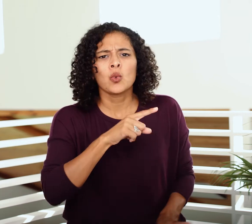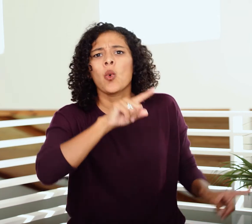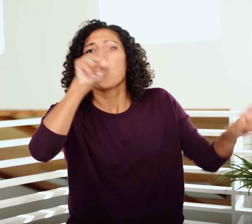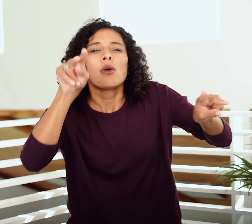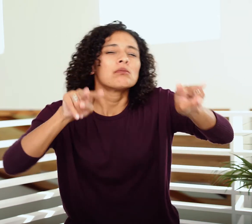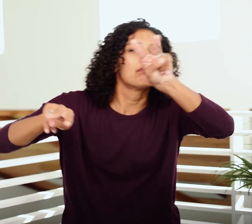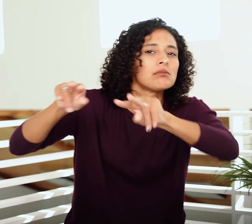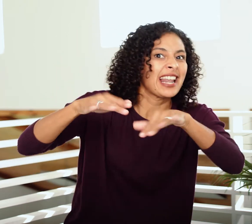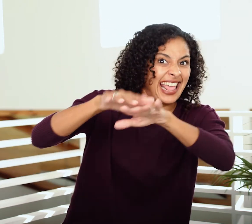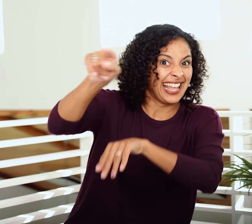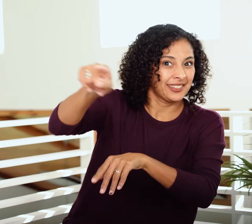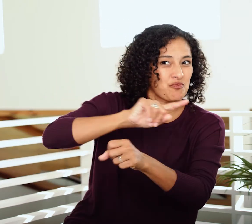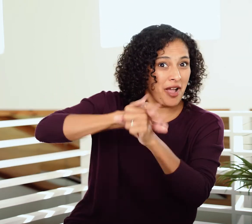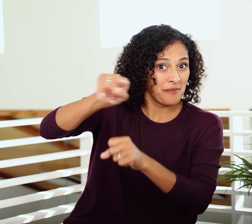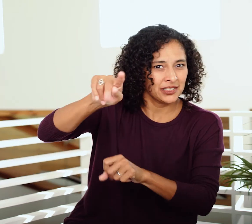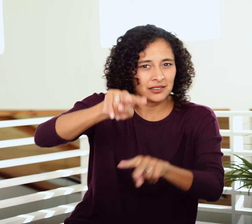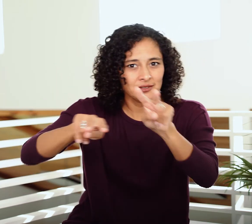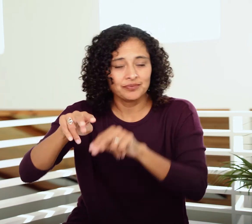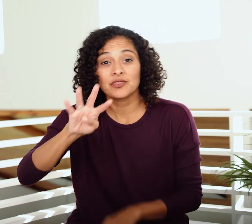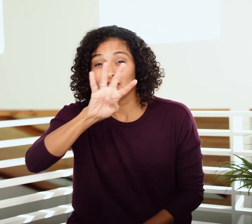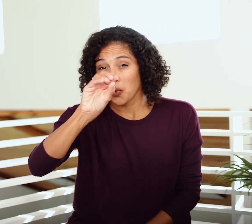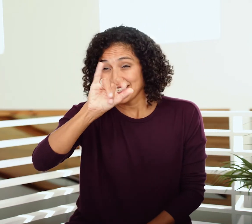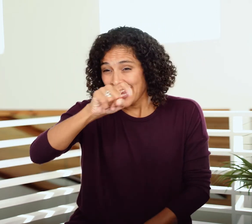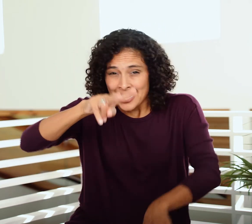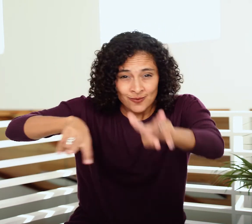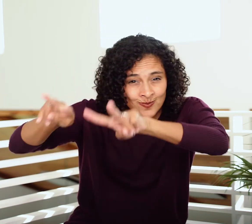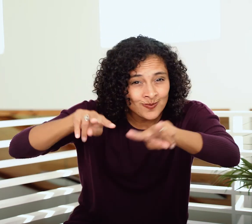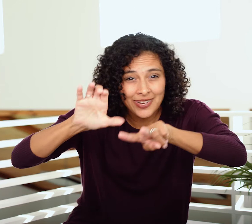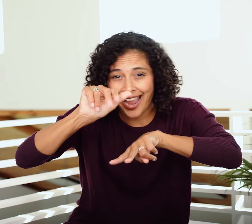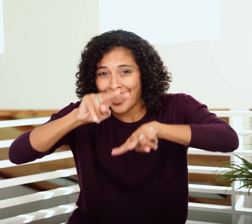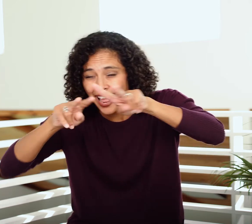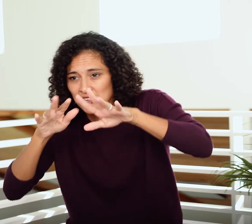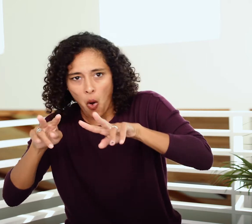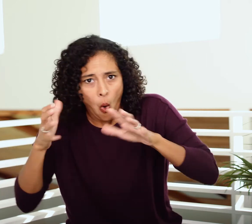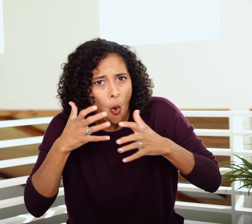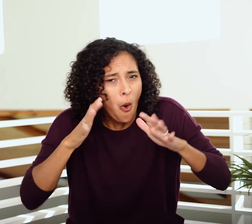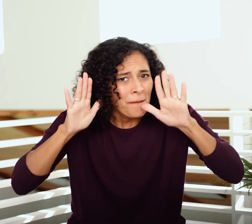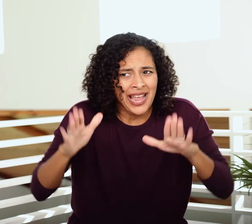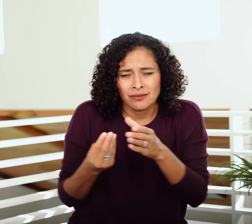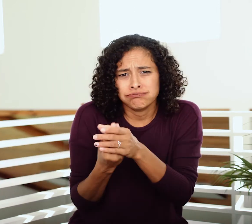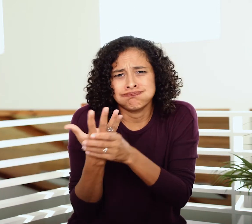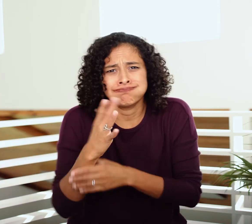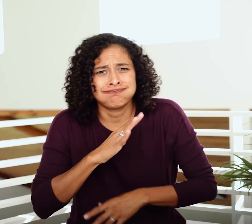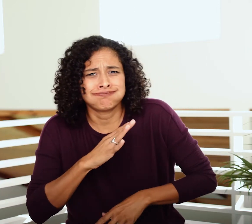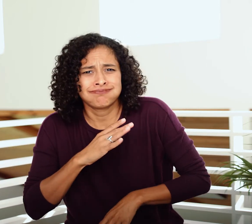to scout out the land He promised them. After 40 days of spying out Canaan, seeing how amazing and fertile it is,